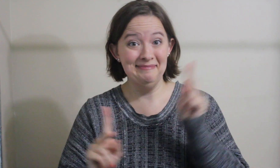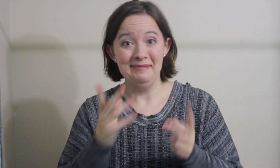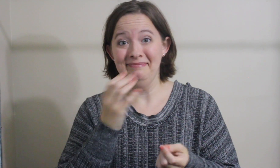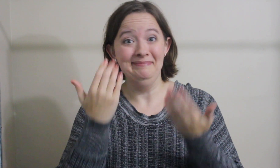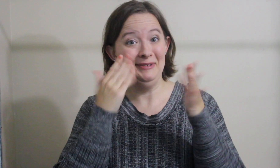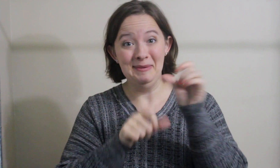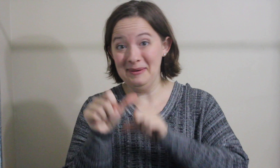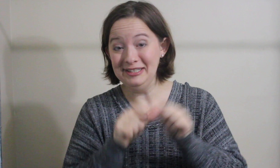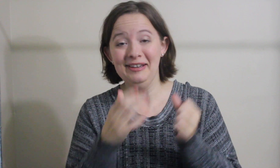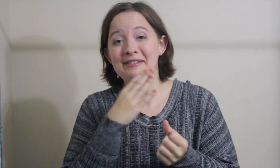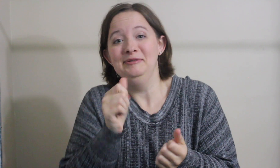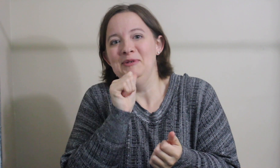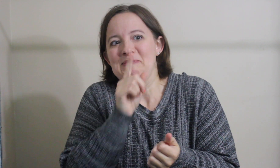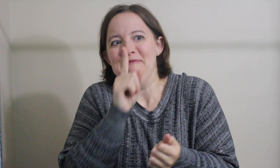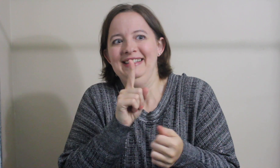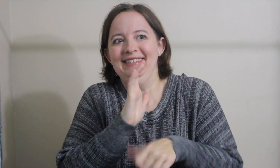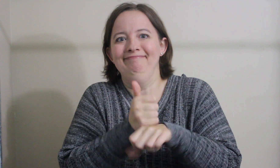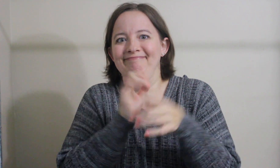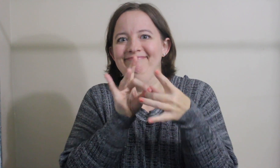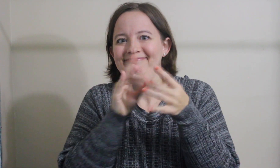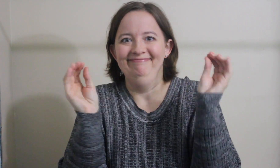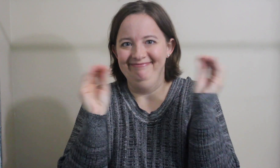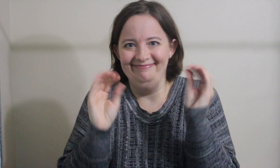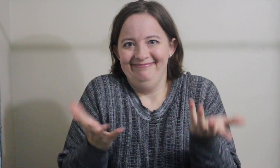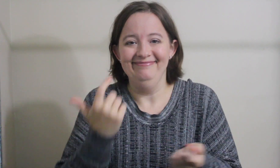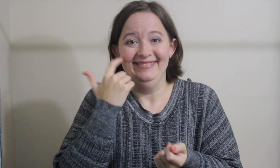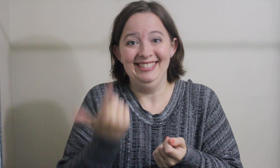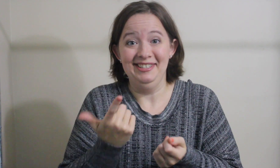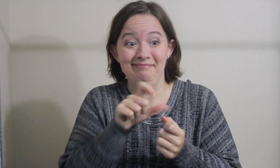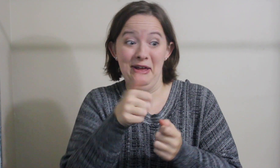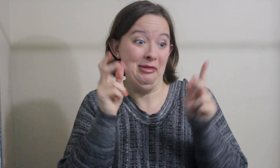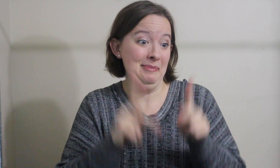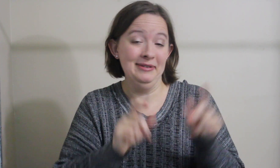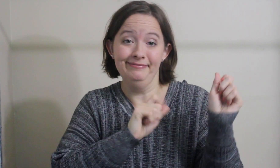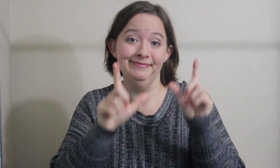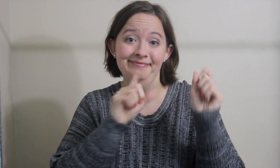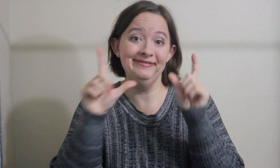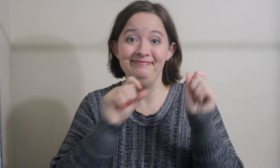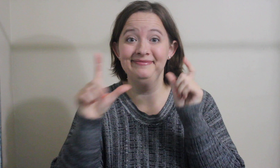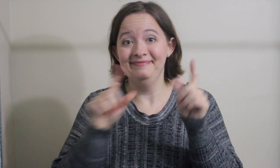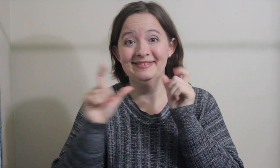but you know a lot of times you get random people. You don't know them. You're not setting any sort of relationship other than people just